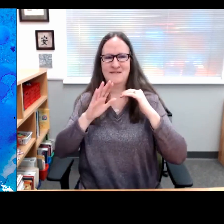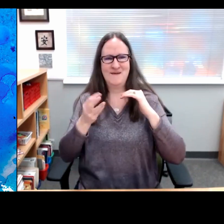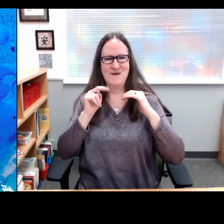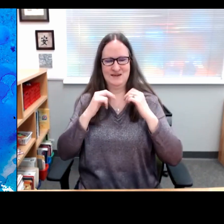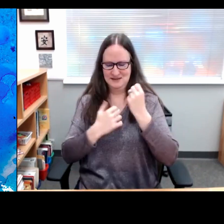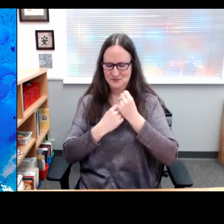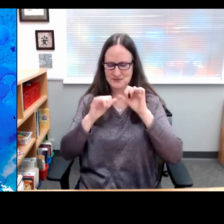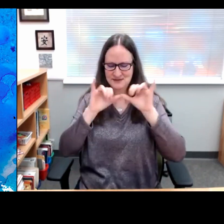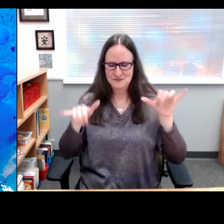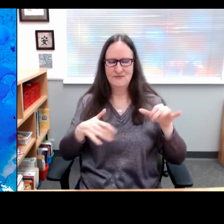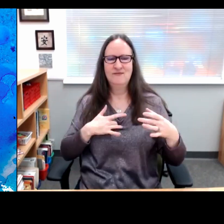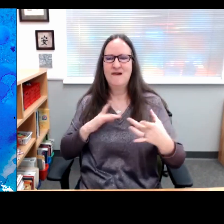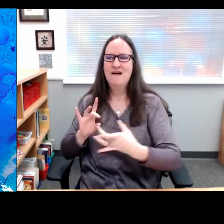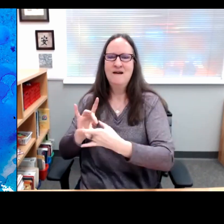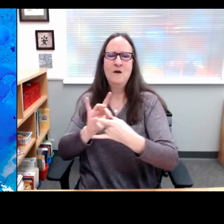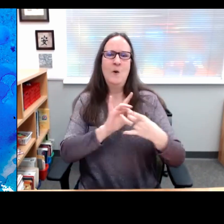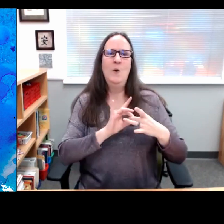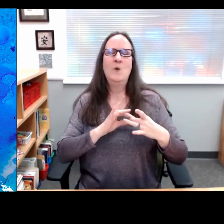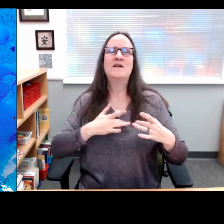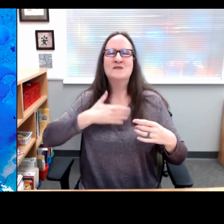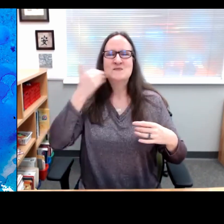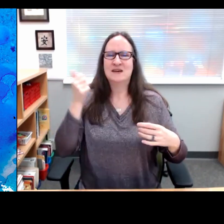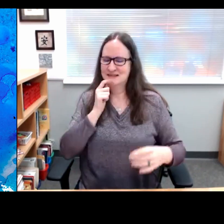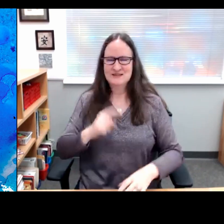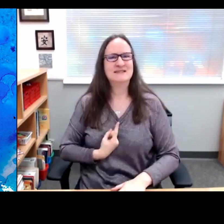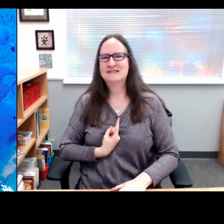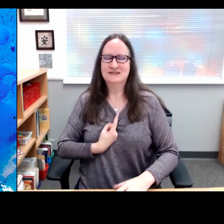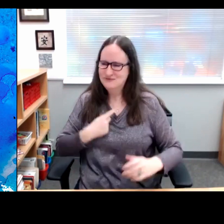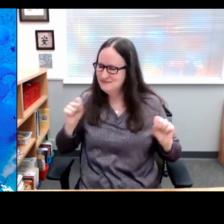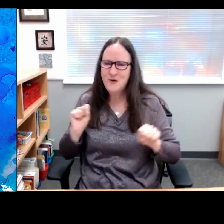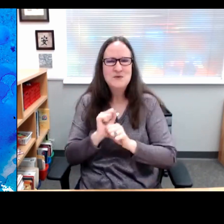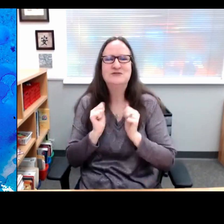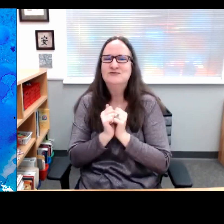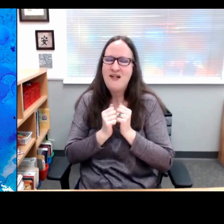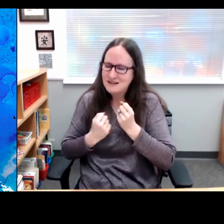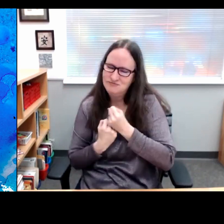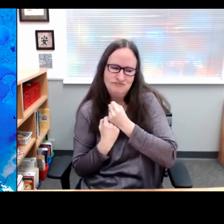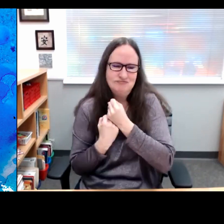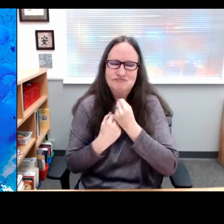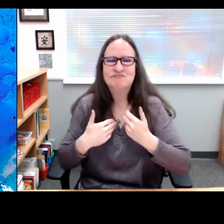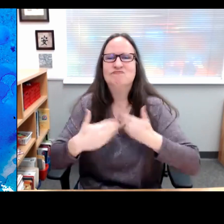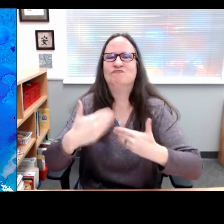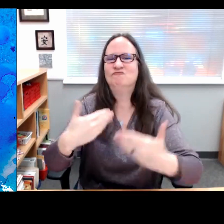And building your own support system and feeling a lot better and knowing that you're not alone,